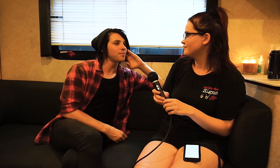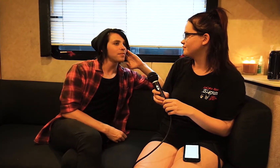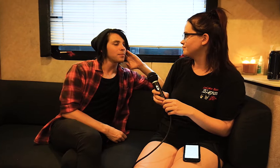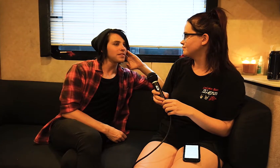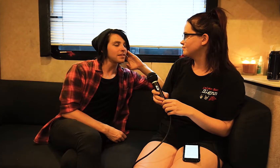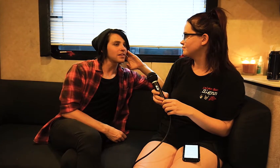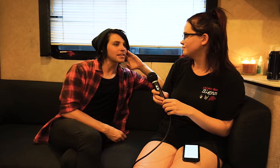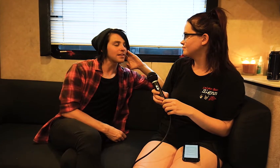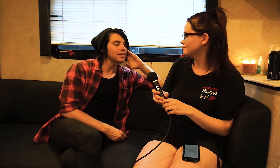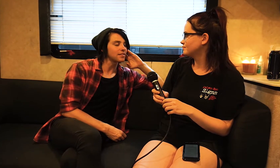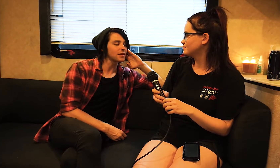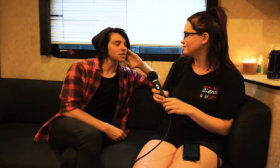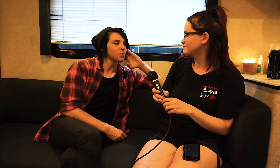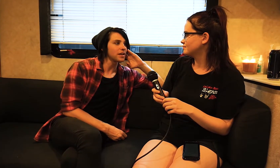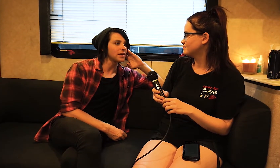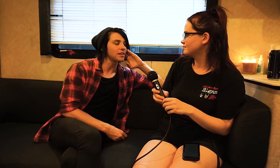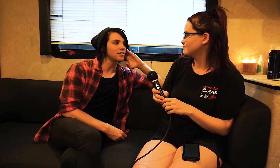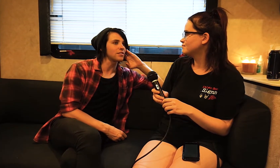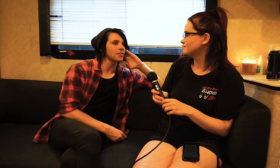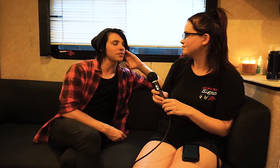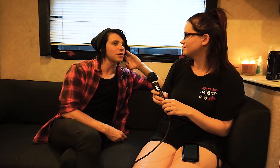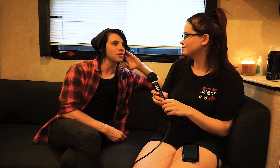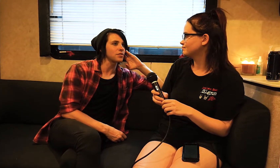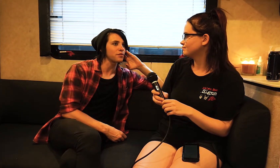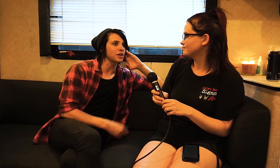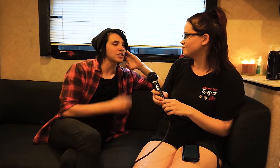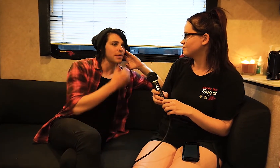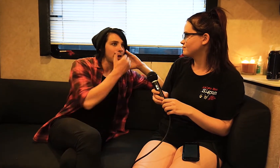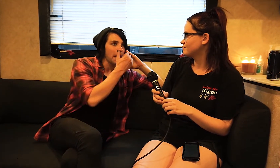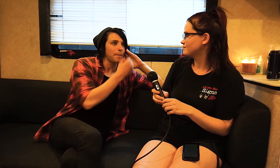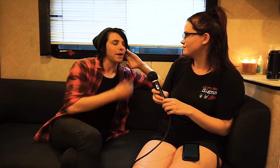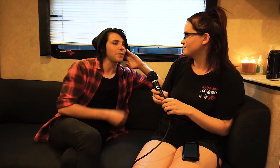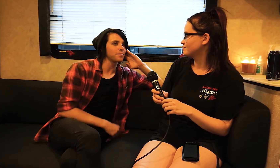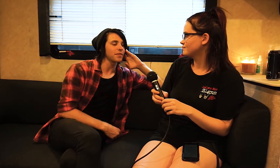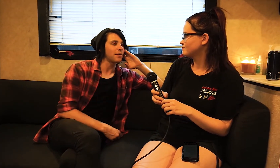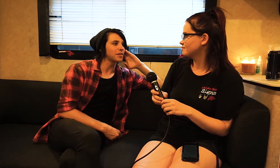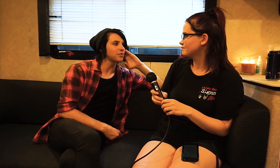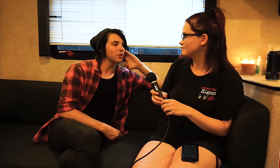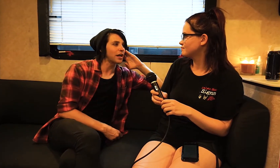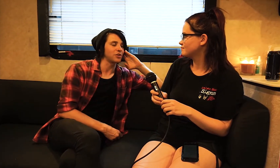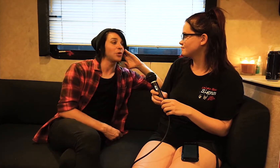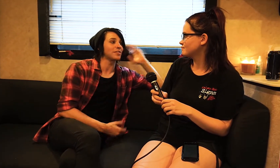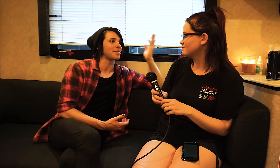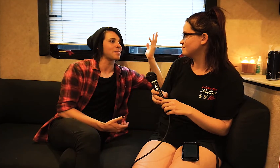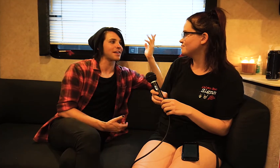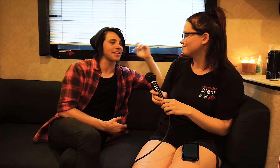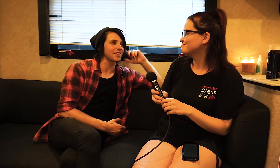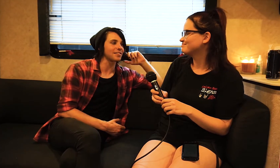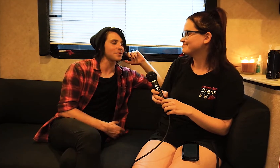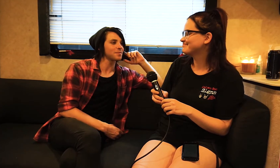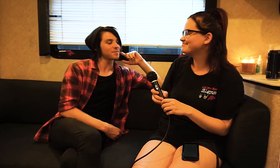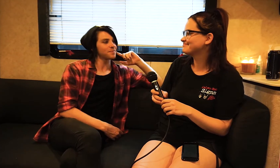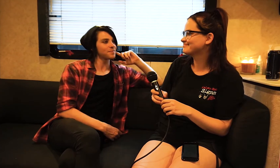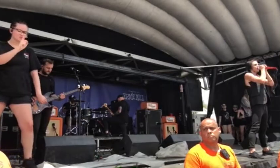um but still that such a cool idea it's just still so fresh to me but I'm so glad you're doing something about it that's awesome